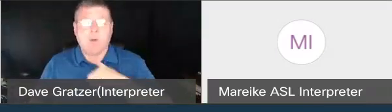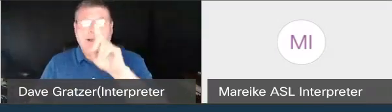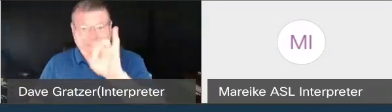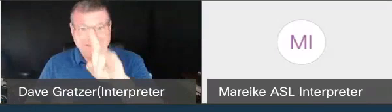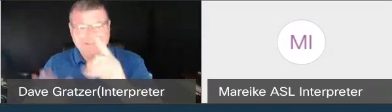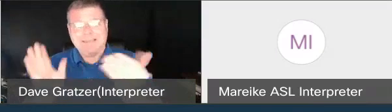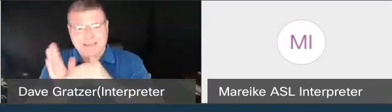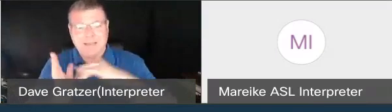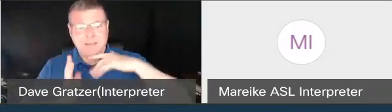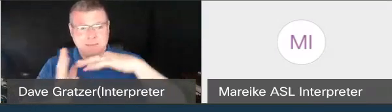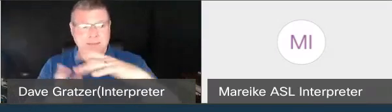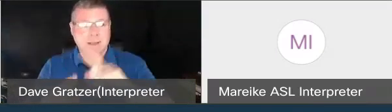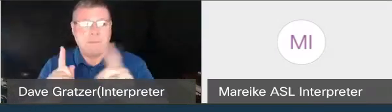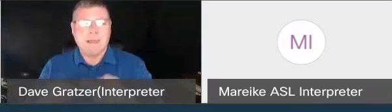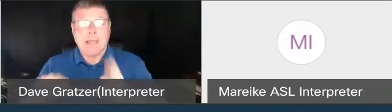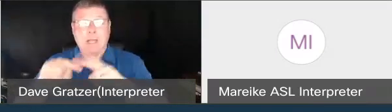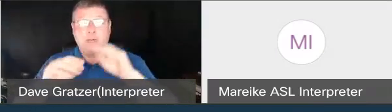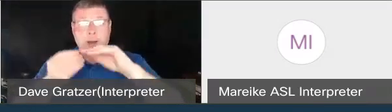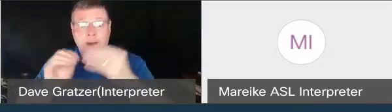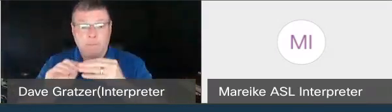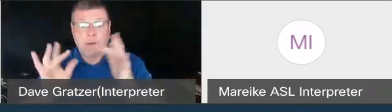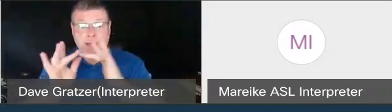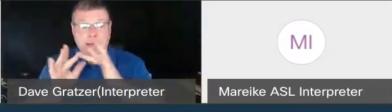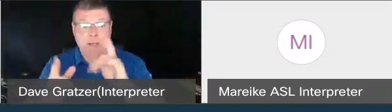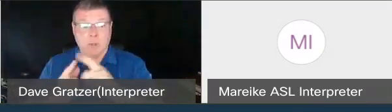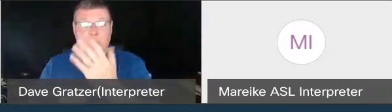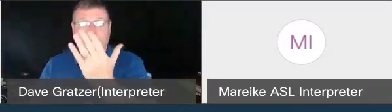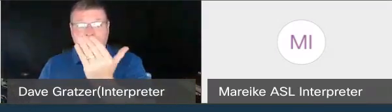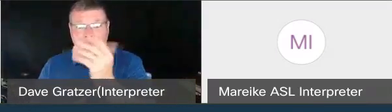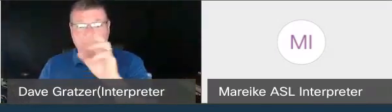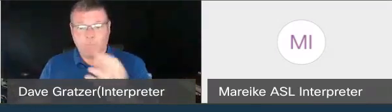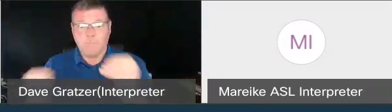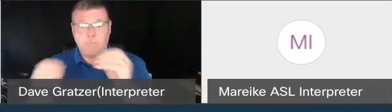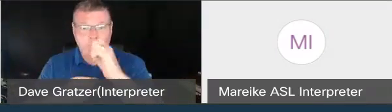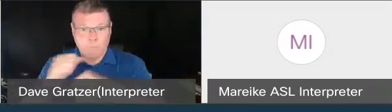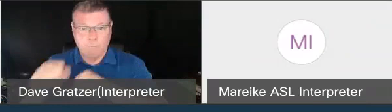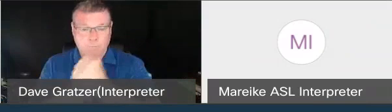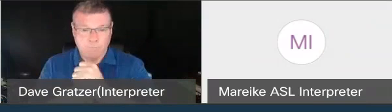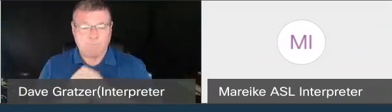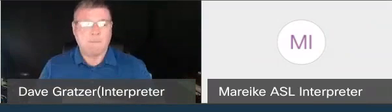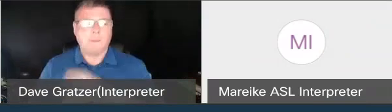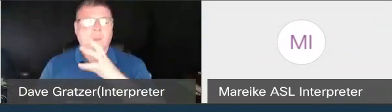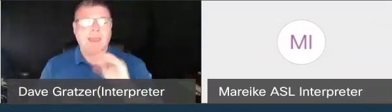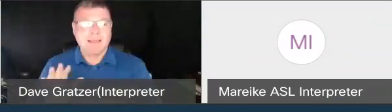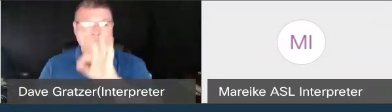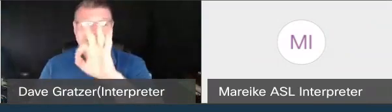uh, but we increased the number of contacts to 15 or more a year. And we discovered there are 93 individuals listed